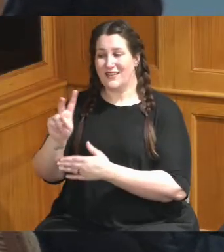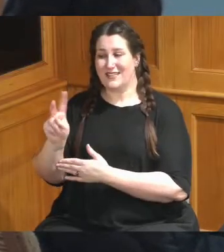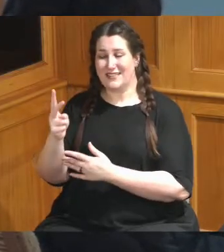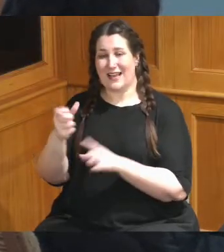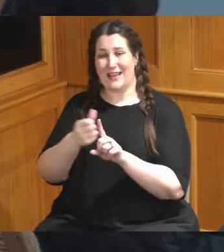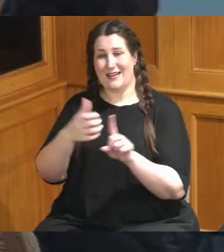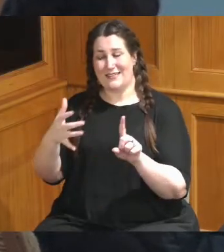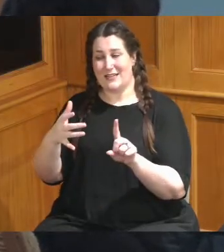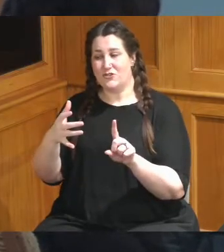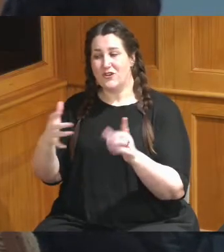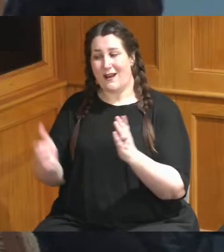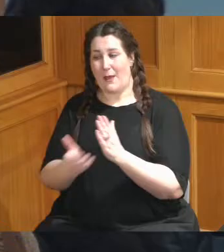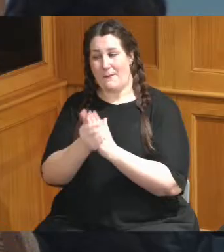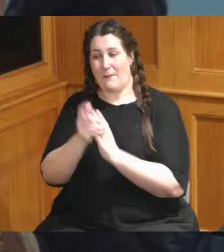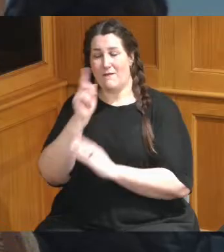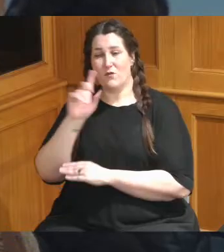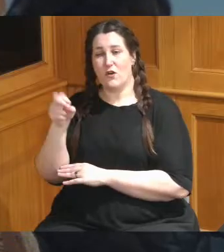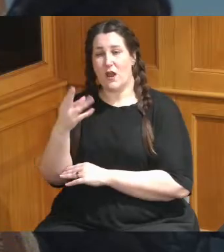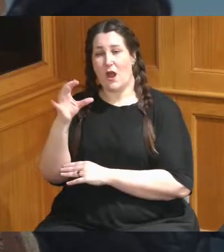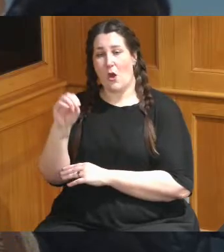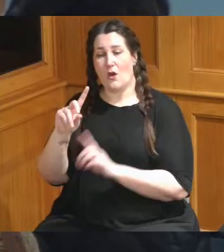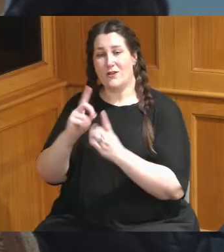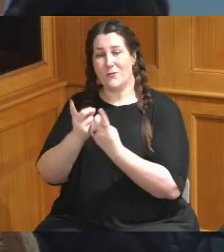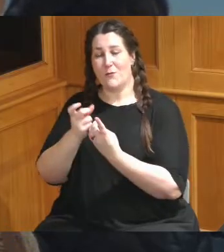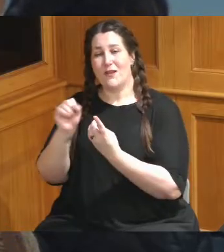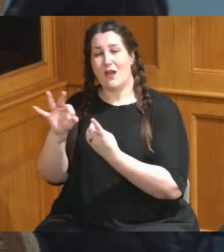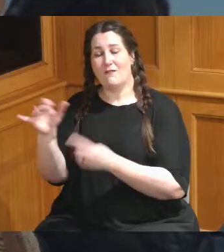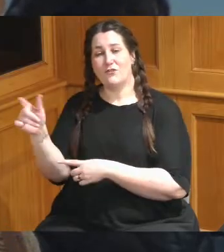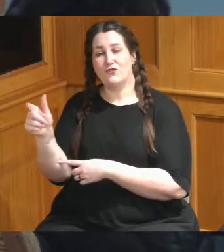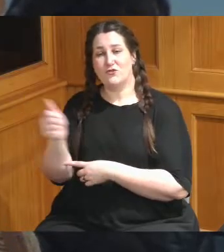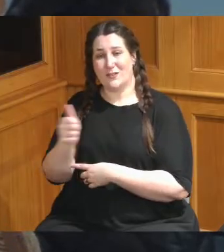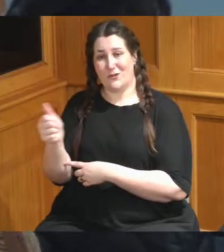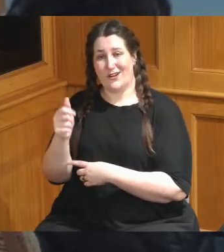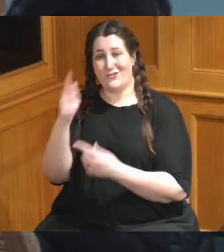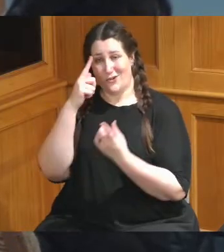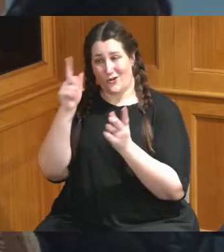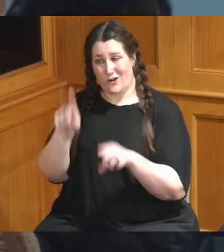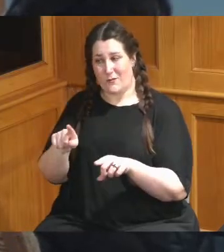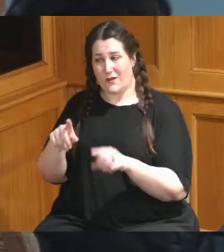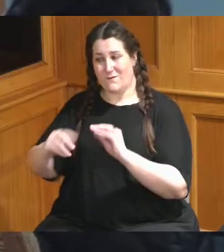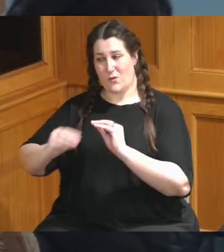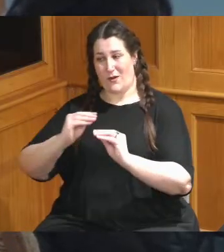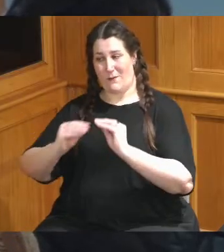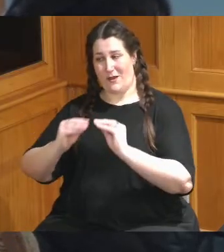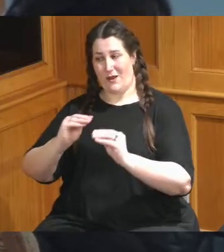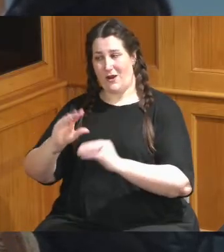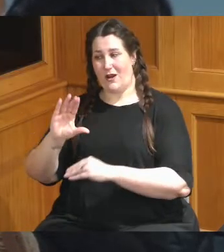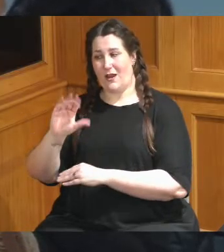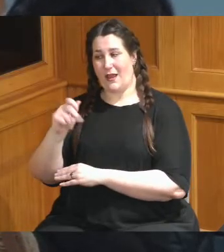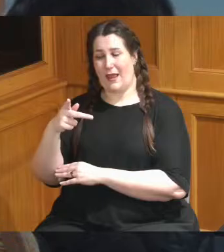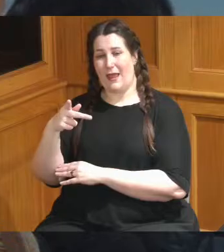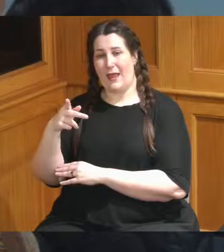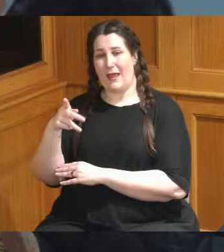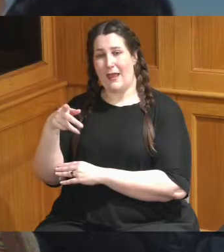amendment to the Ohio Department of Transportation agreement for repair of car cable guardrail on the